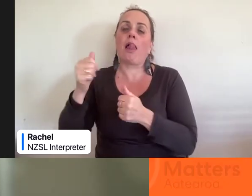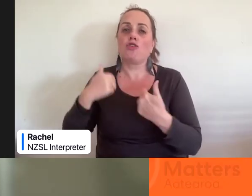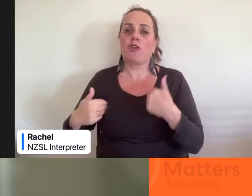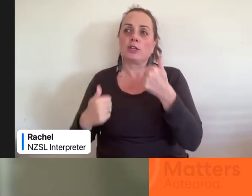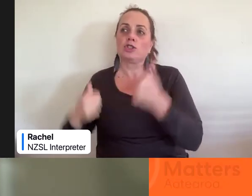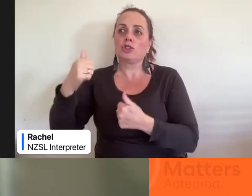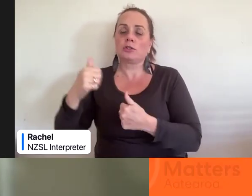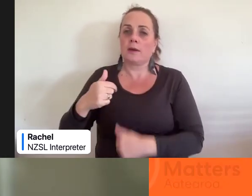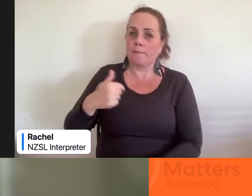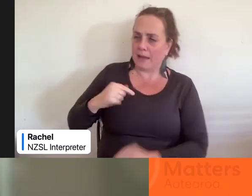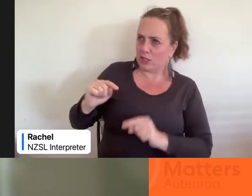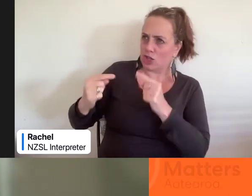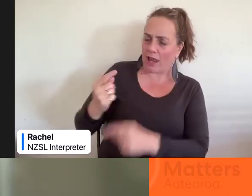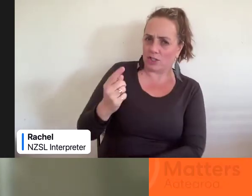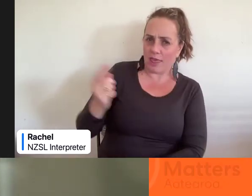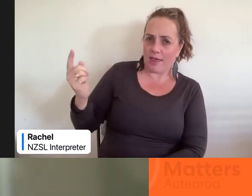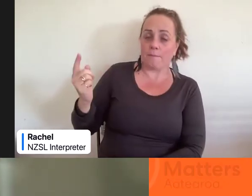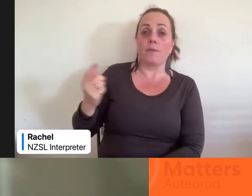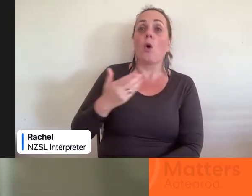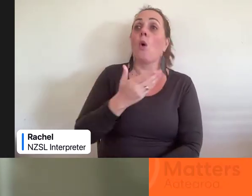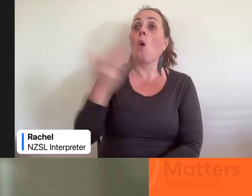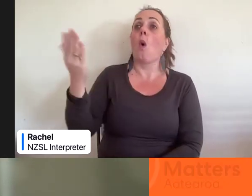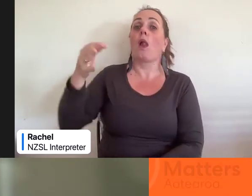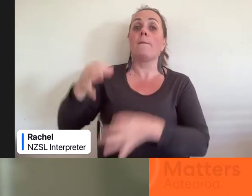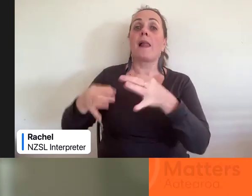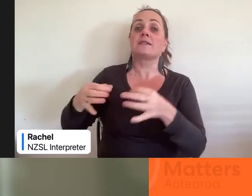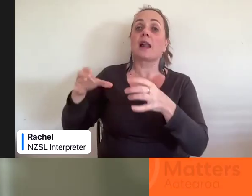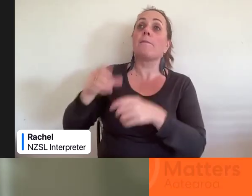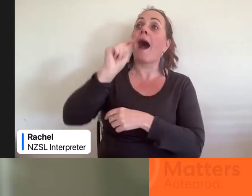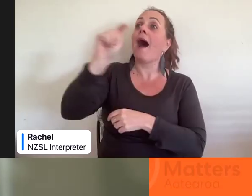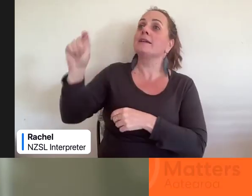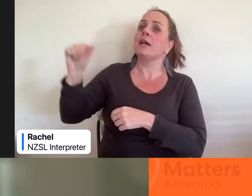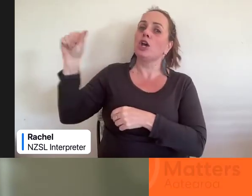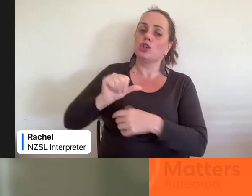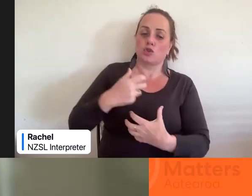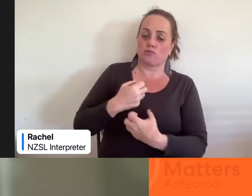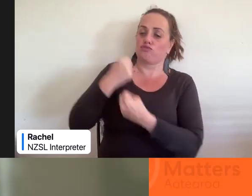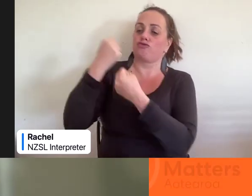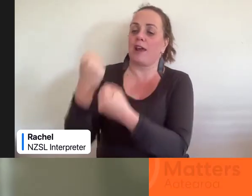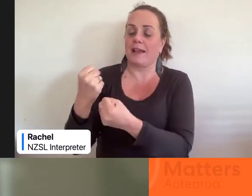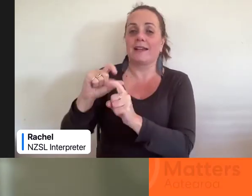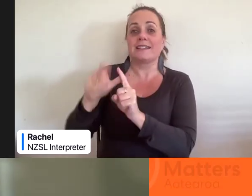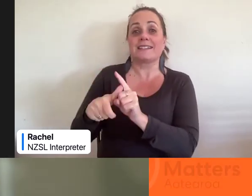is that every political party should be able to bring disabled people in as candidates and